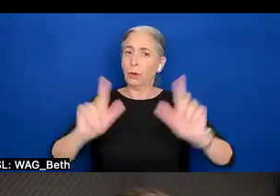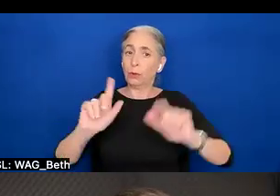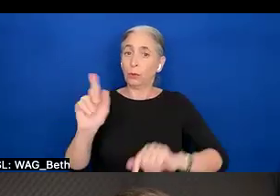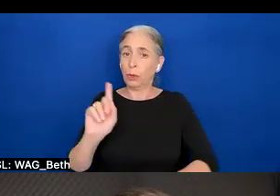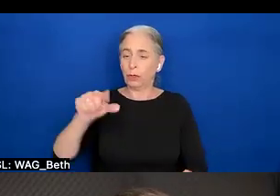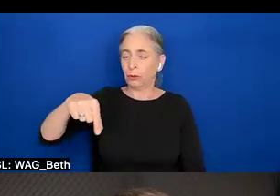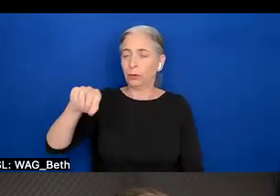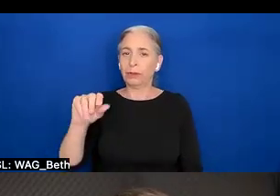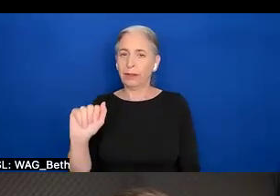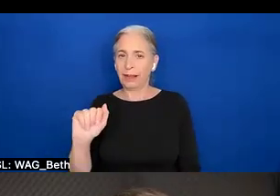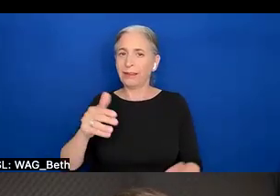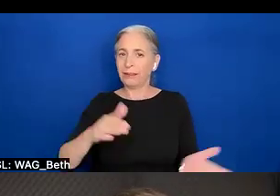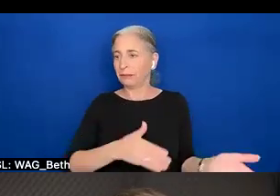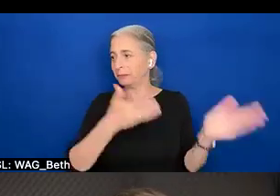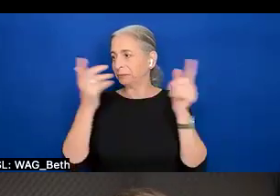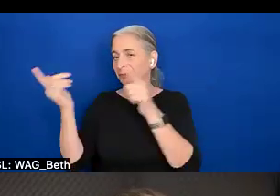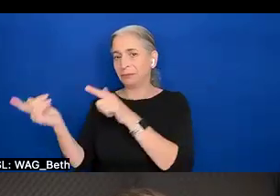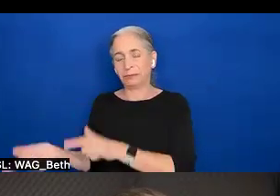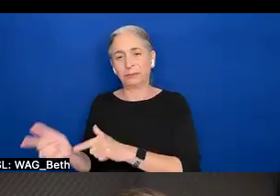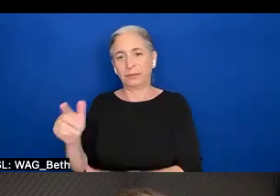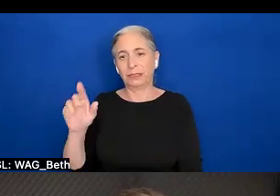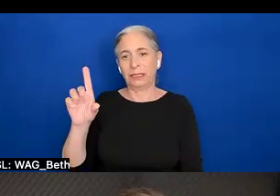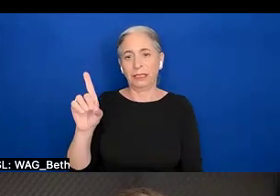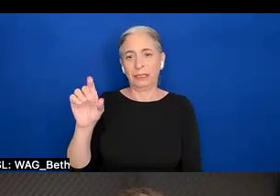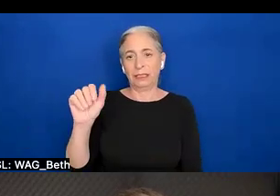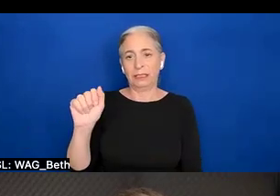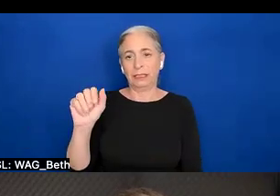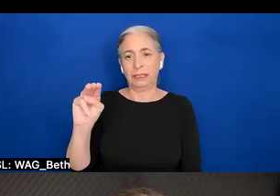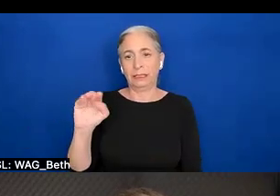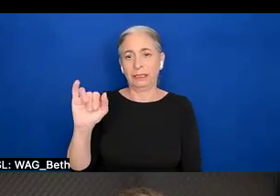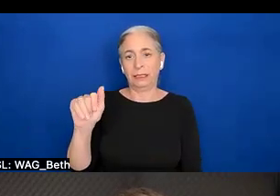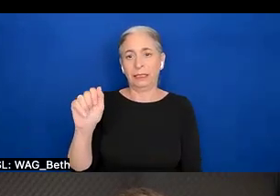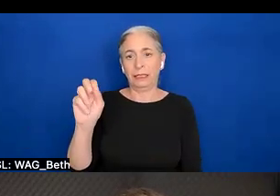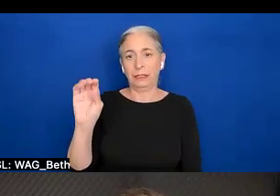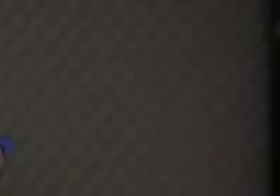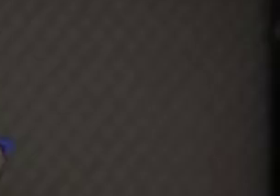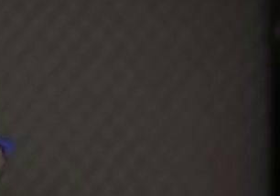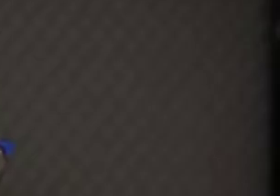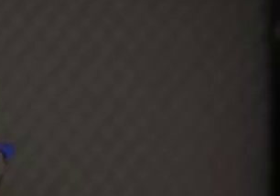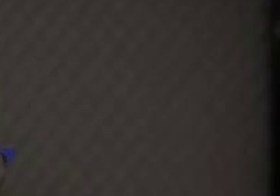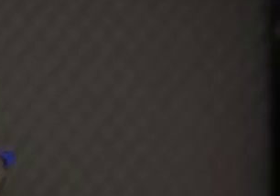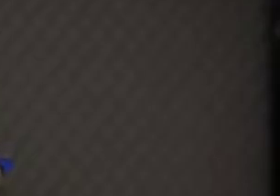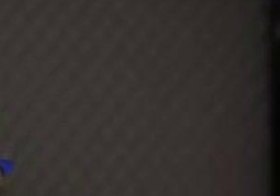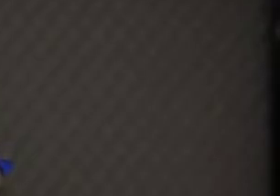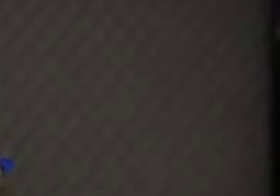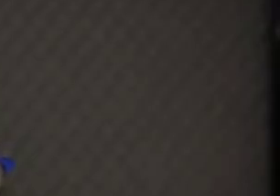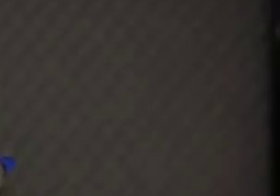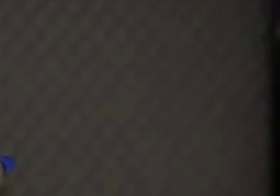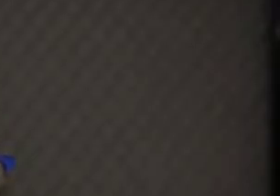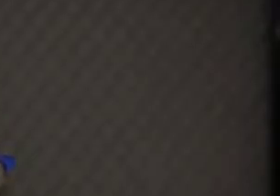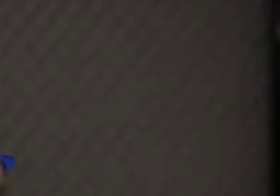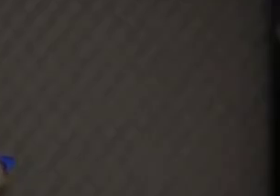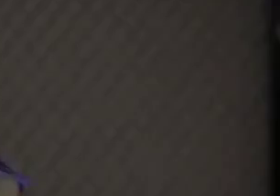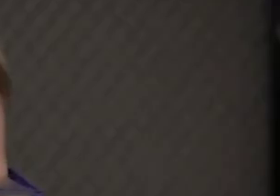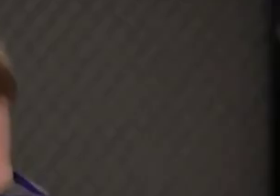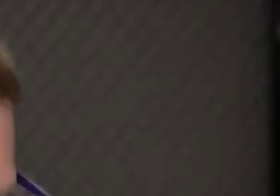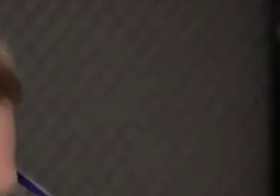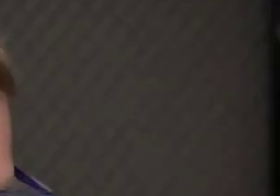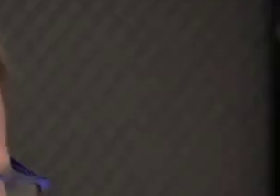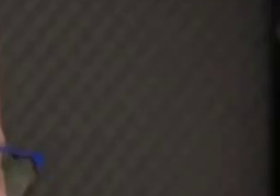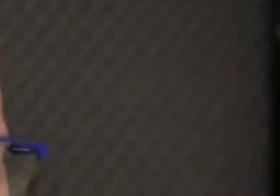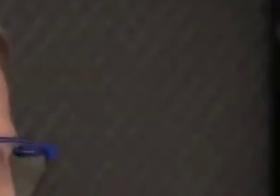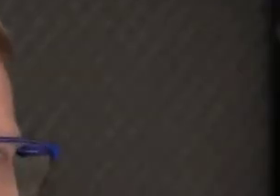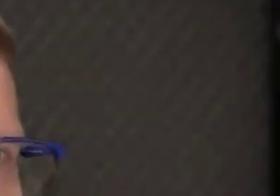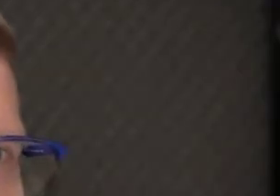With that, I'd like to turn our -- the webinar over to